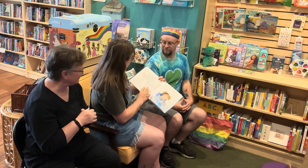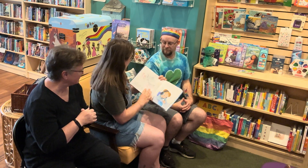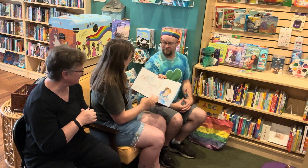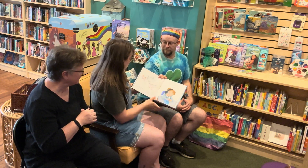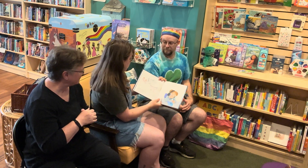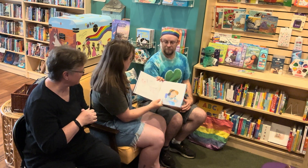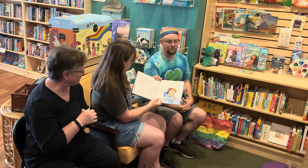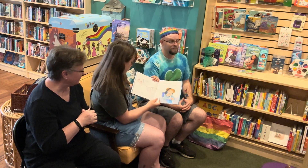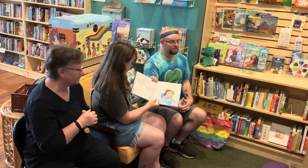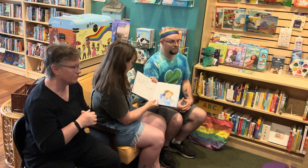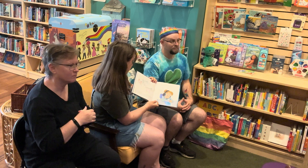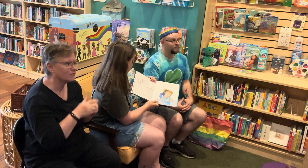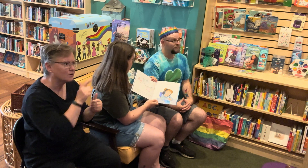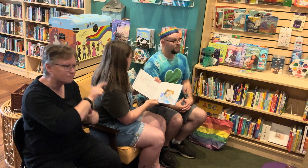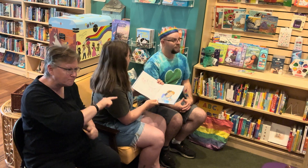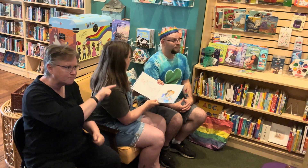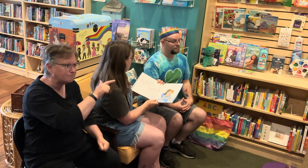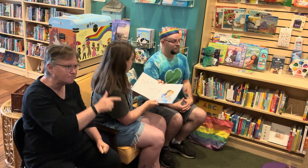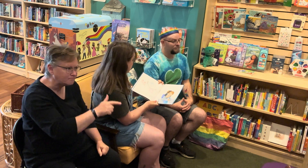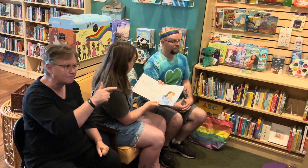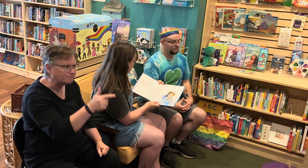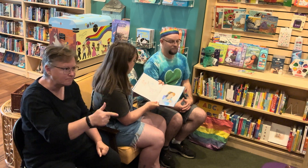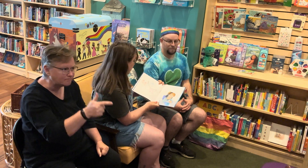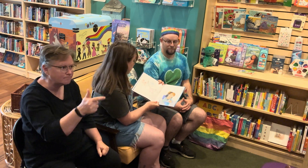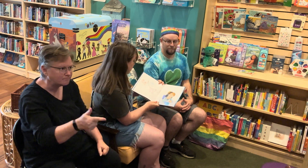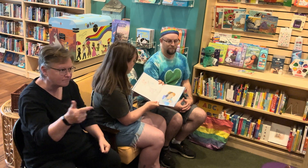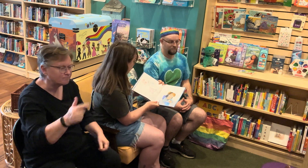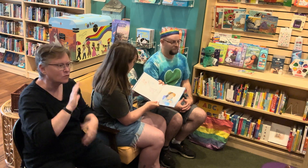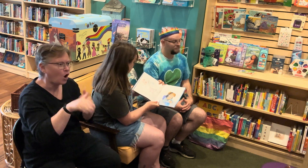One by one, all of the students shared their drawings